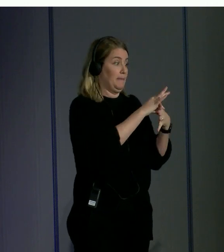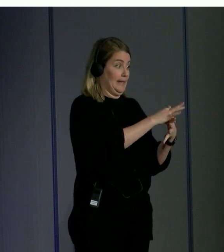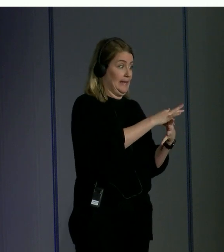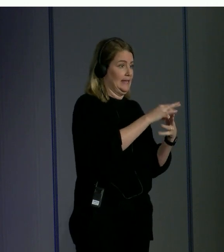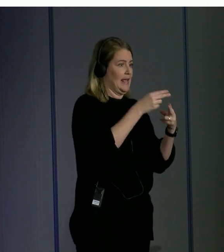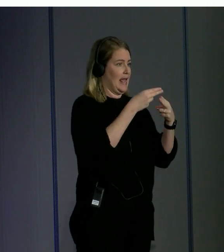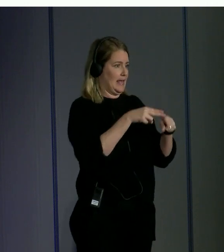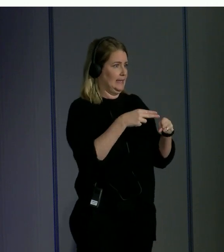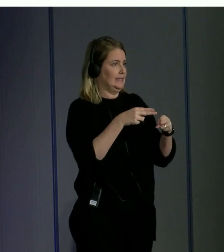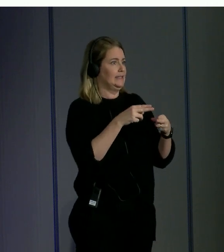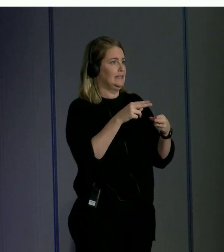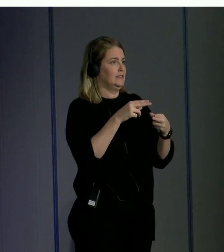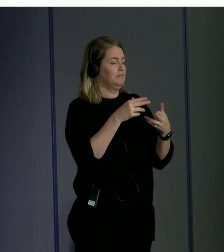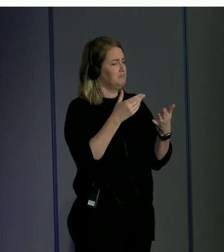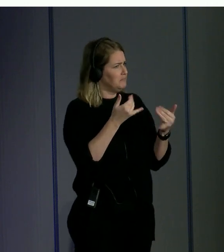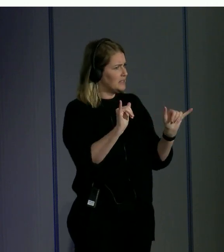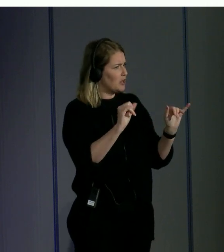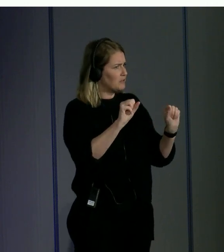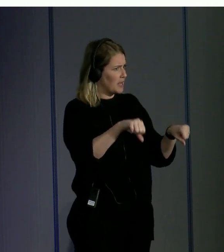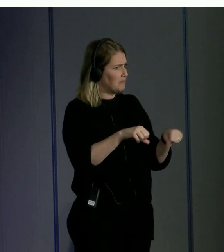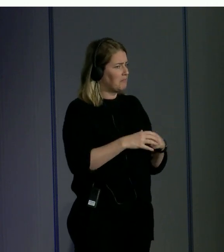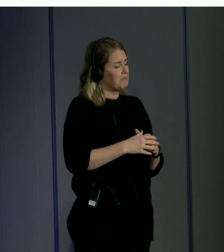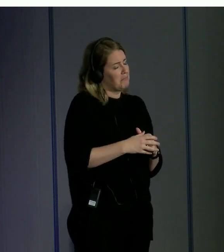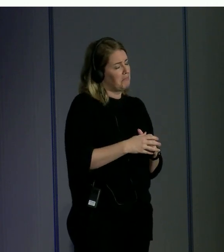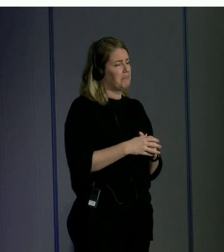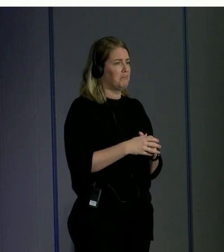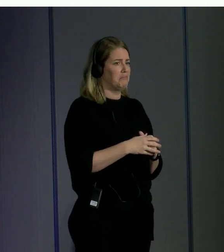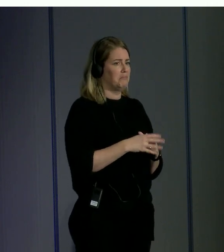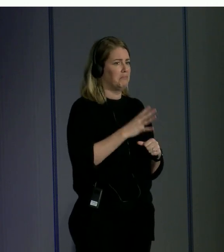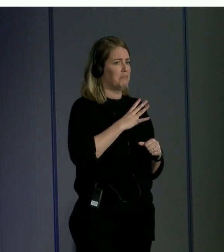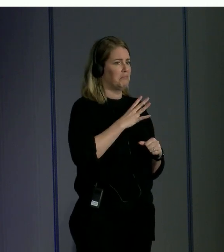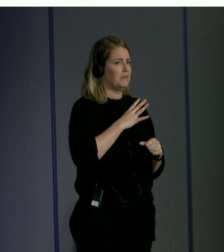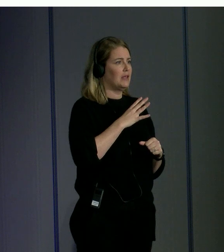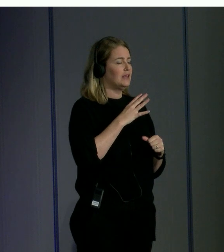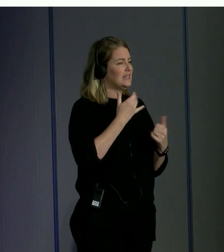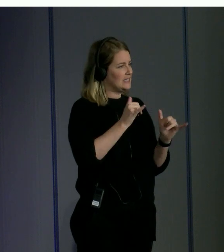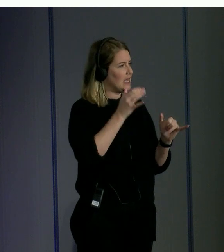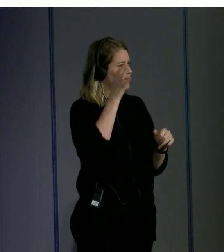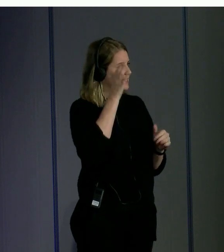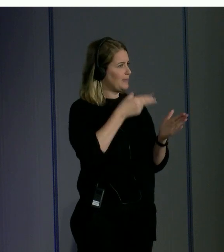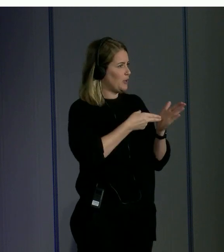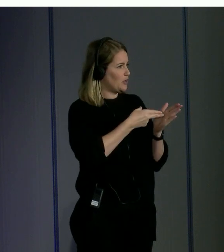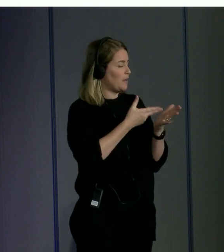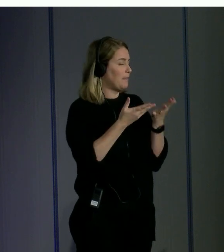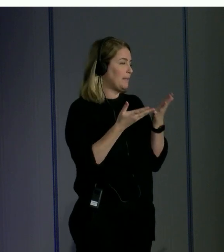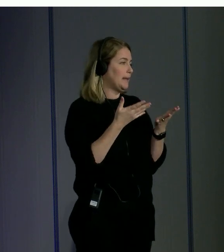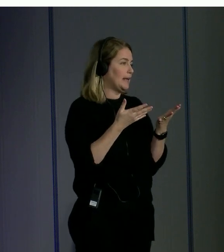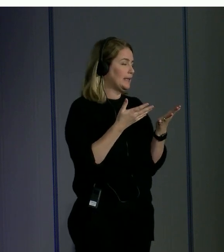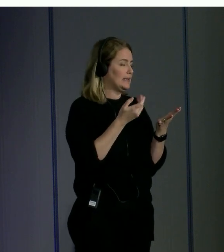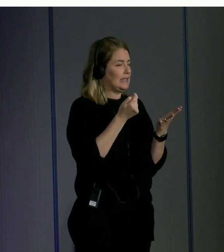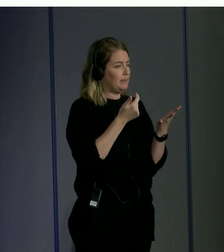We could still do that. That sounds okay. Still has conceptual integrity. Maybe little bit less.